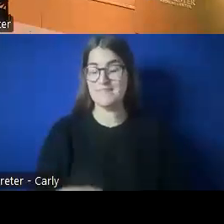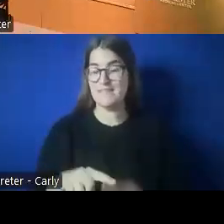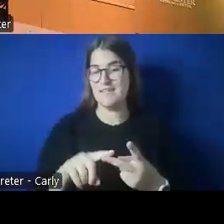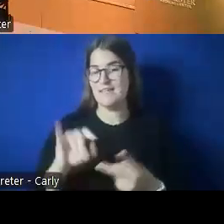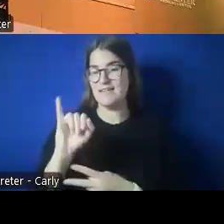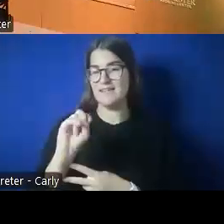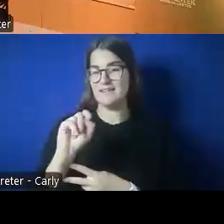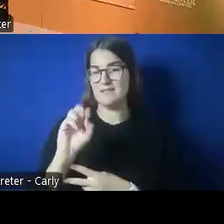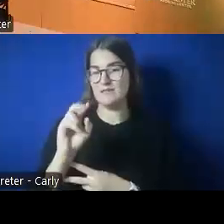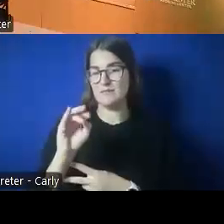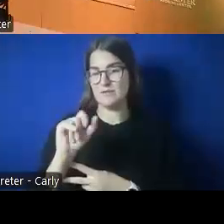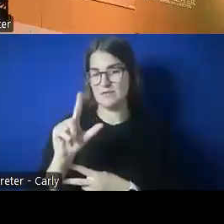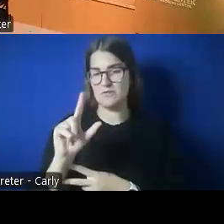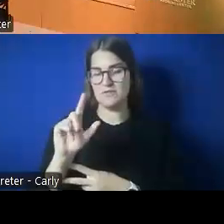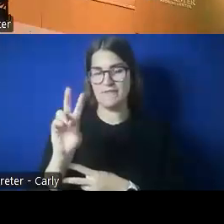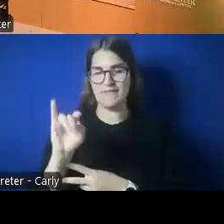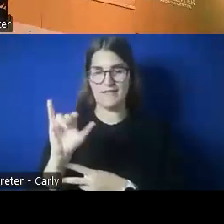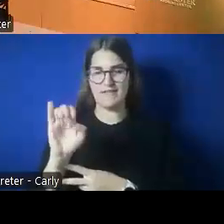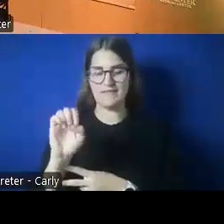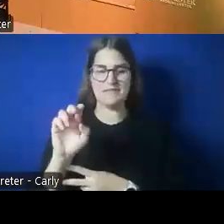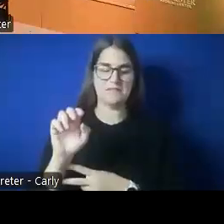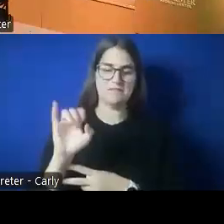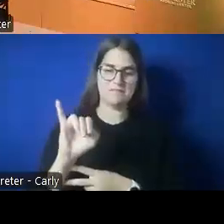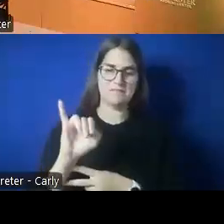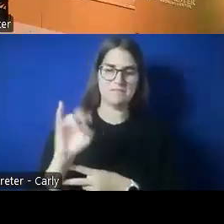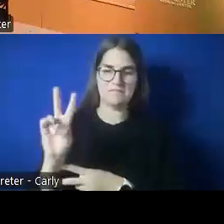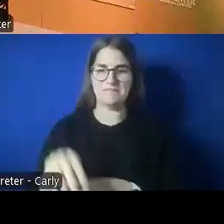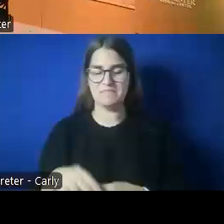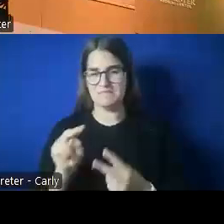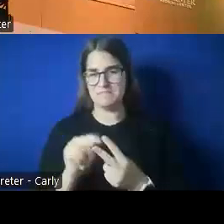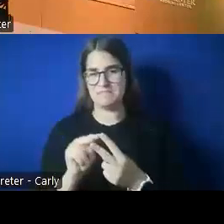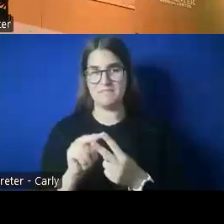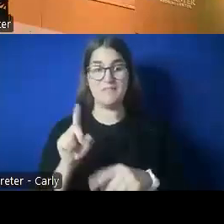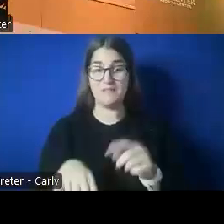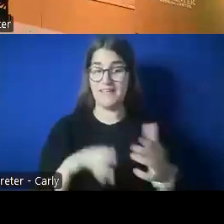for anyone who's interested that link which obviously you can't click on um but um the